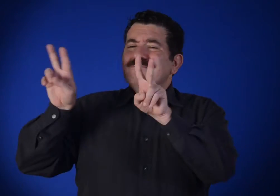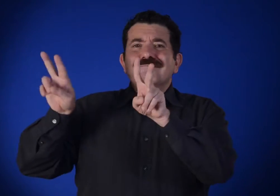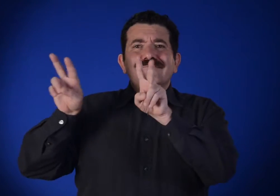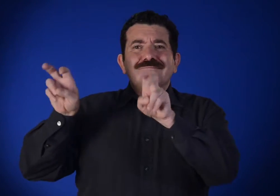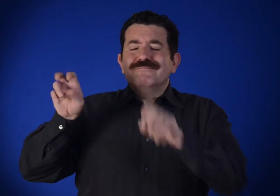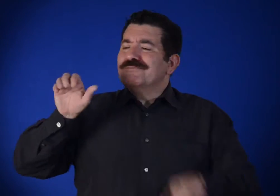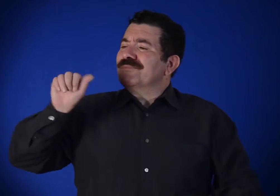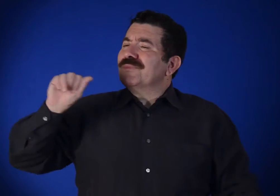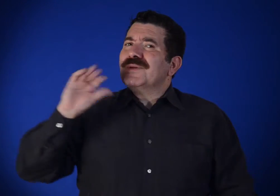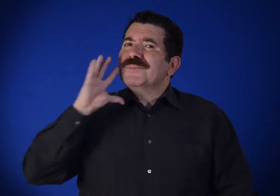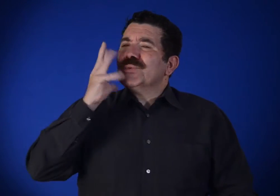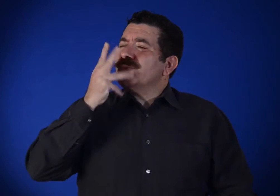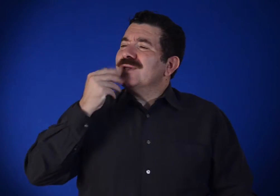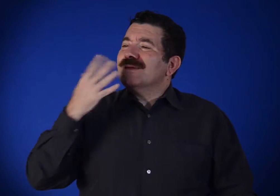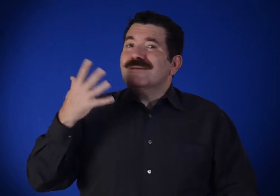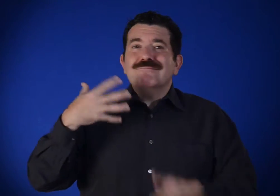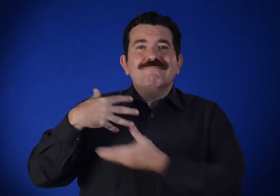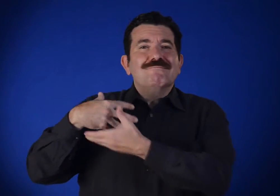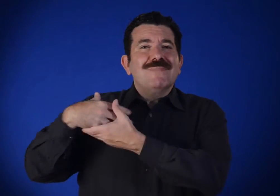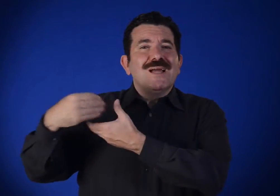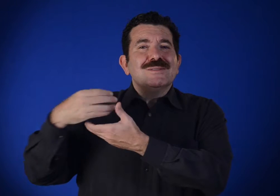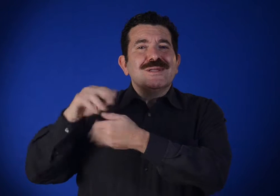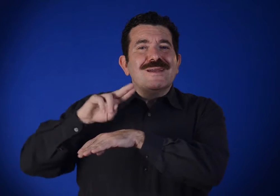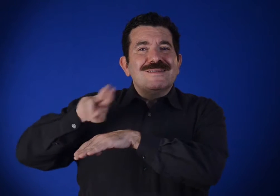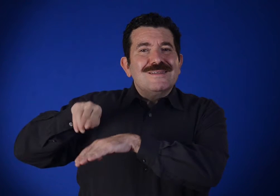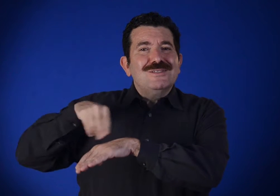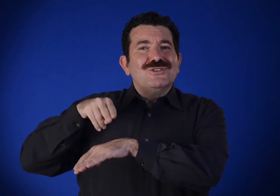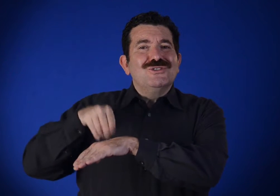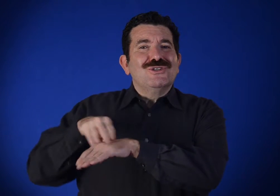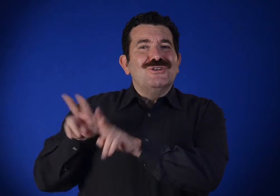"A beauty outside nature."